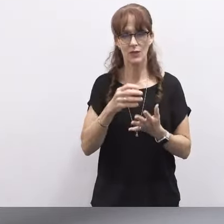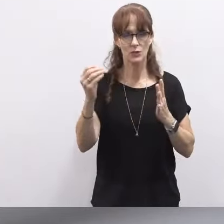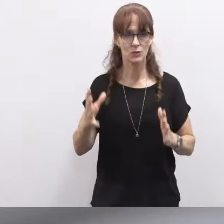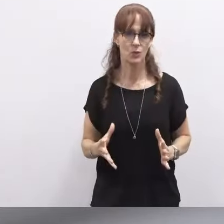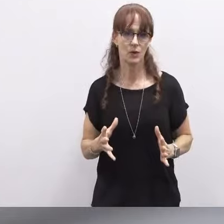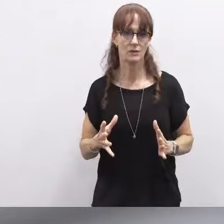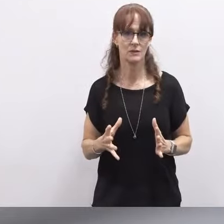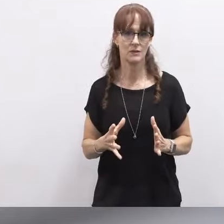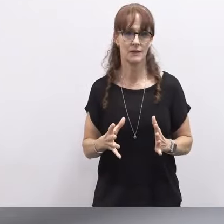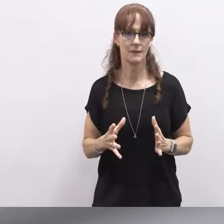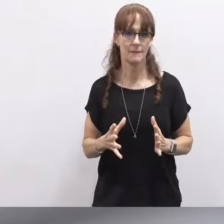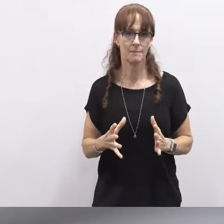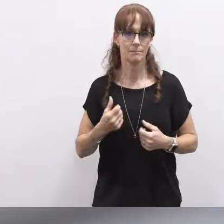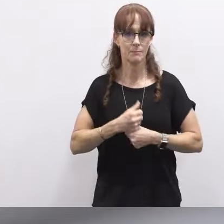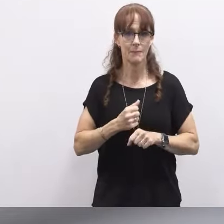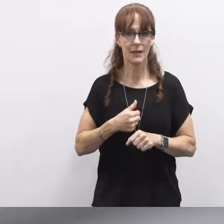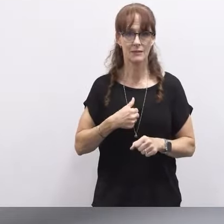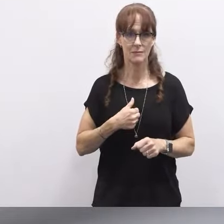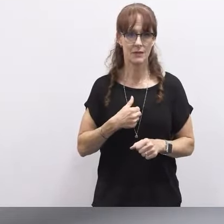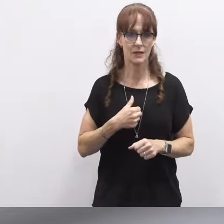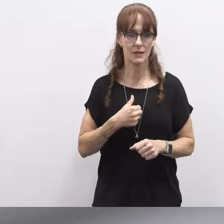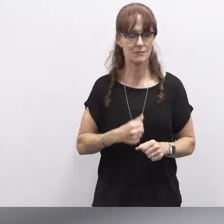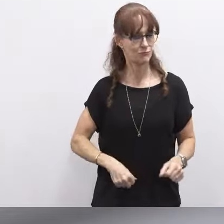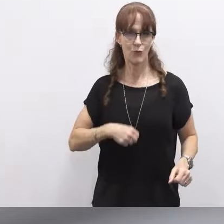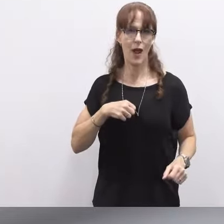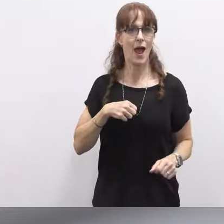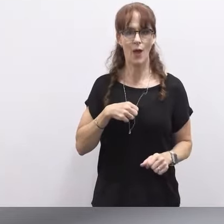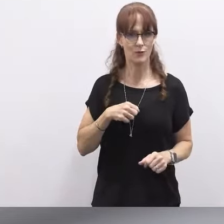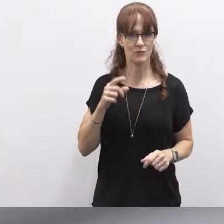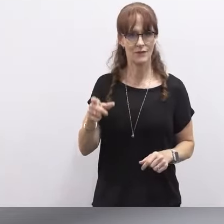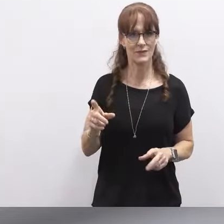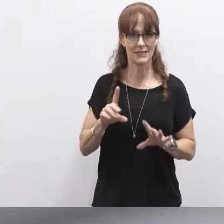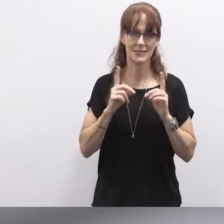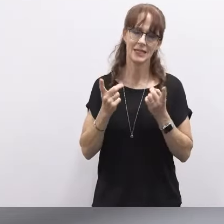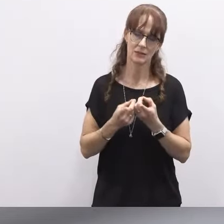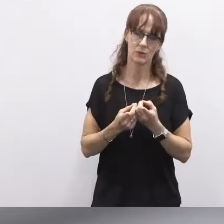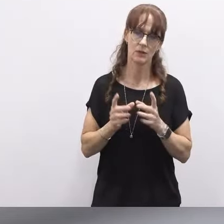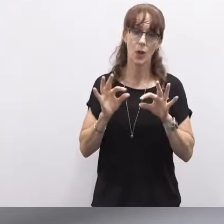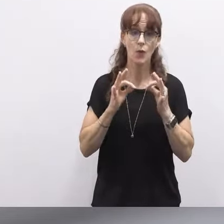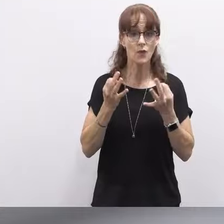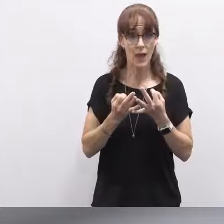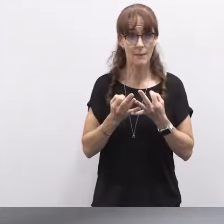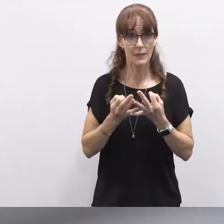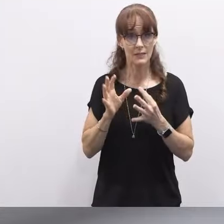It just makes me personally beam with pride on behalf of the district. For families who are in that choice process,